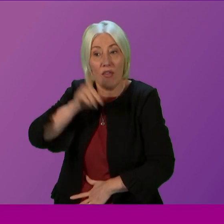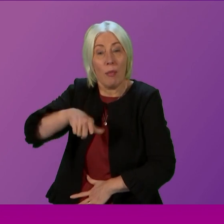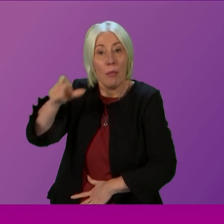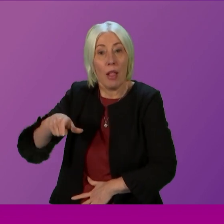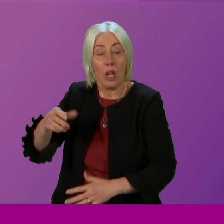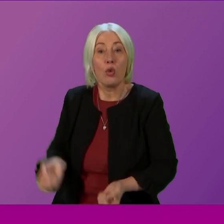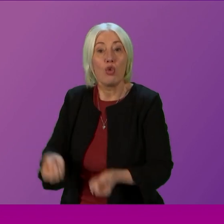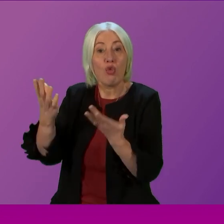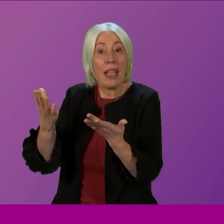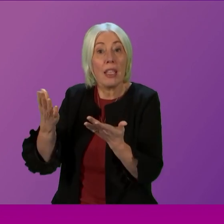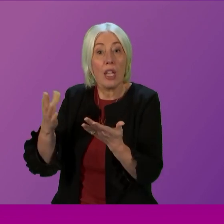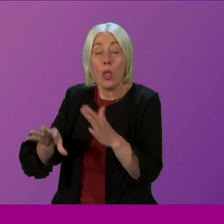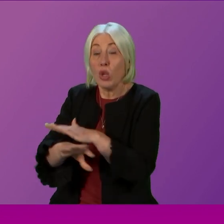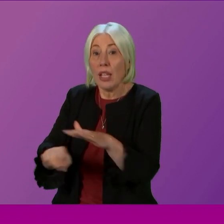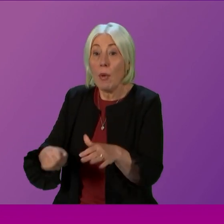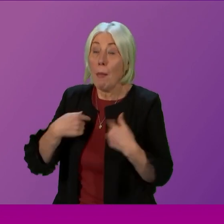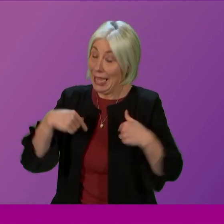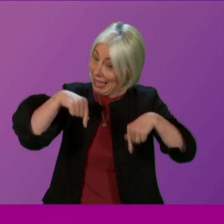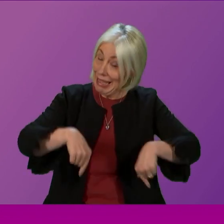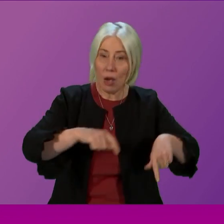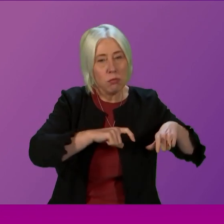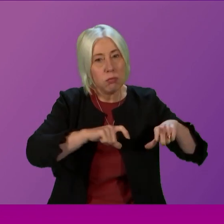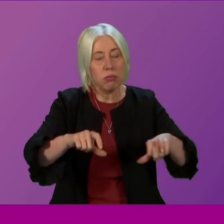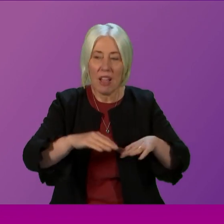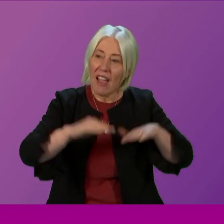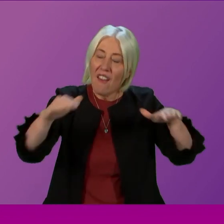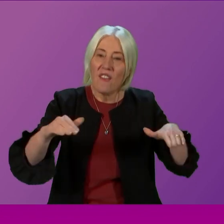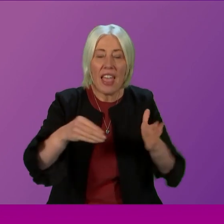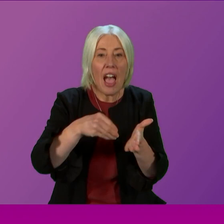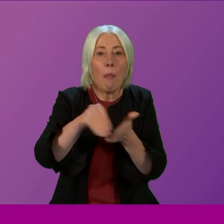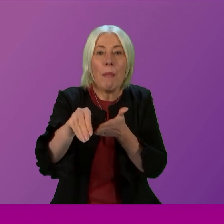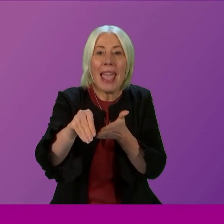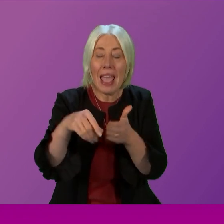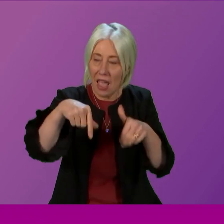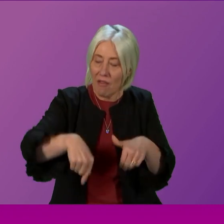workers to strike. We will continue to seek fair pay deals in the national health